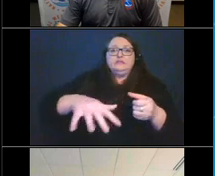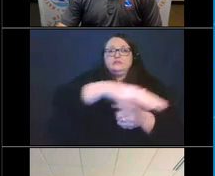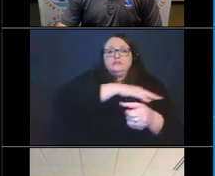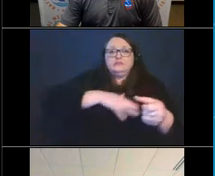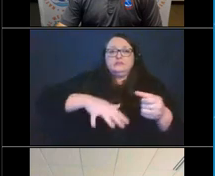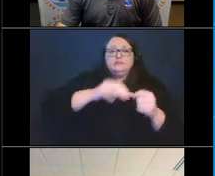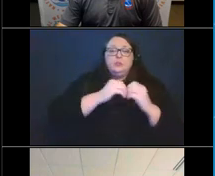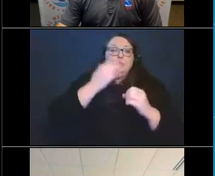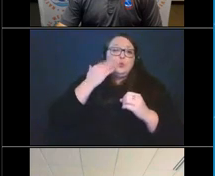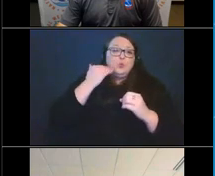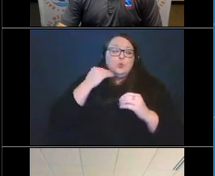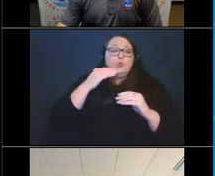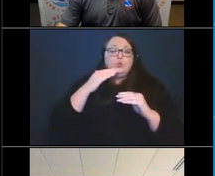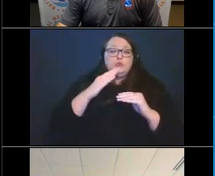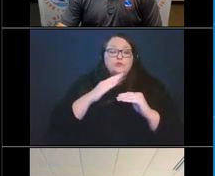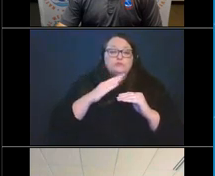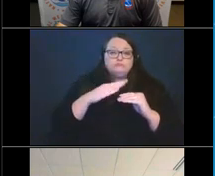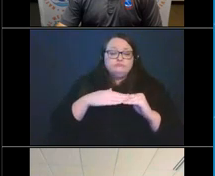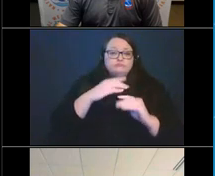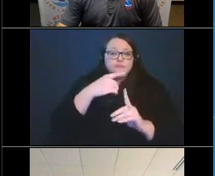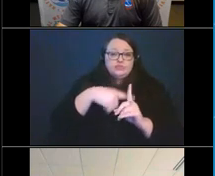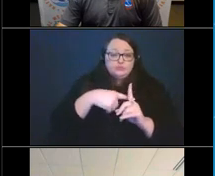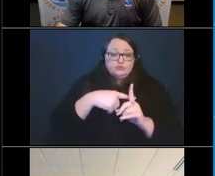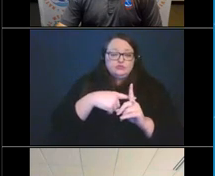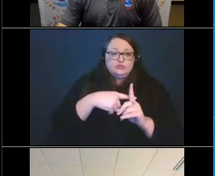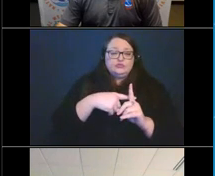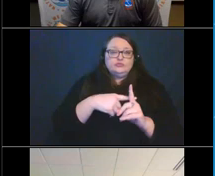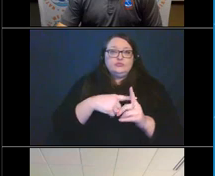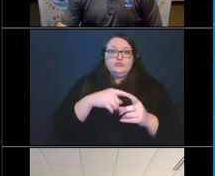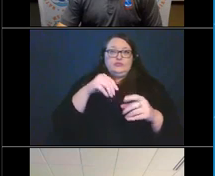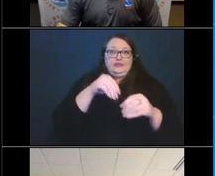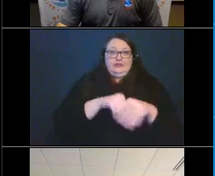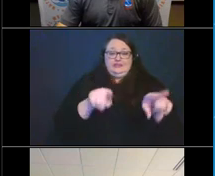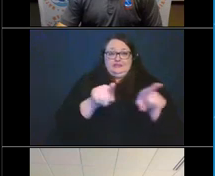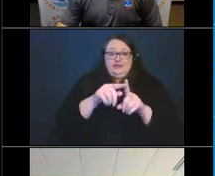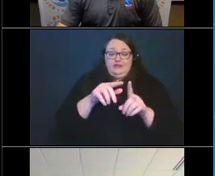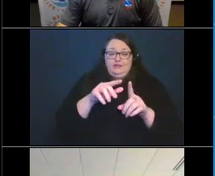temperatures than that occurring in that same environment are going to have lower, you know,